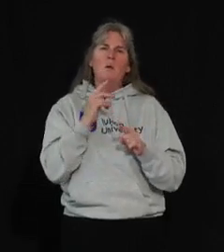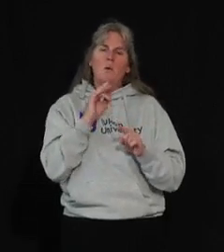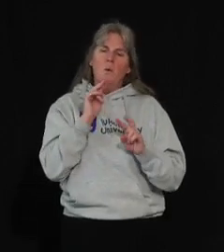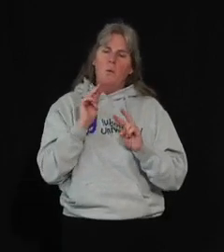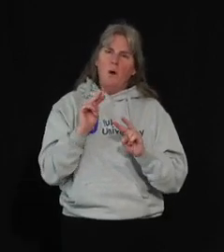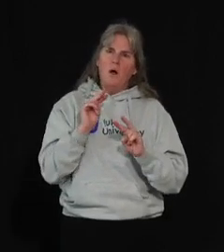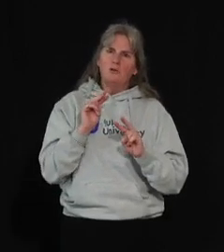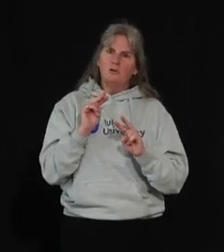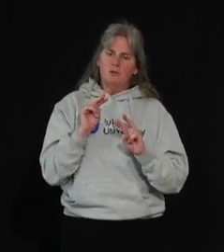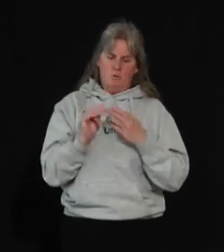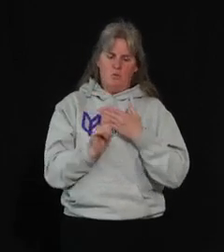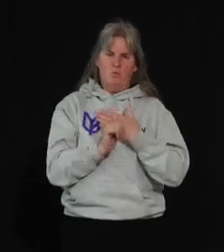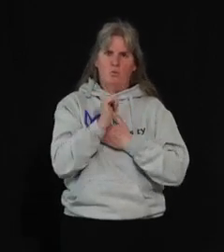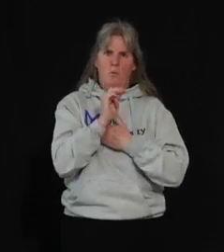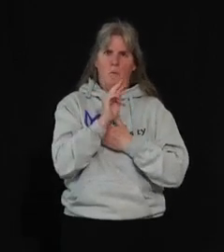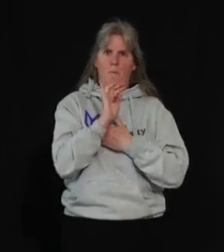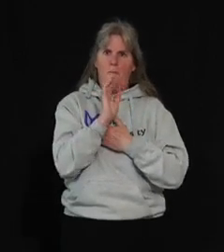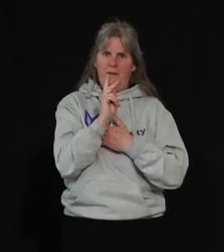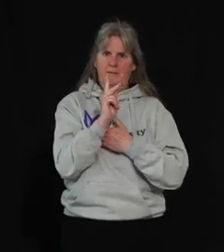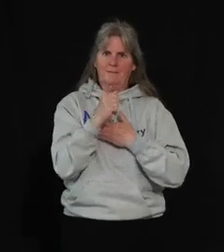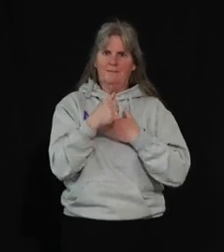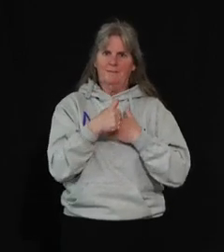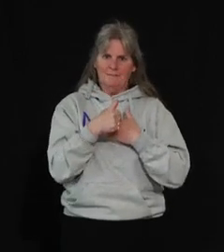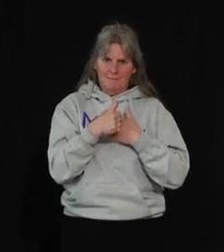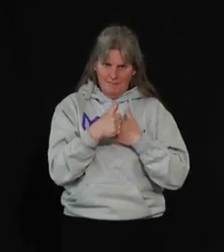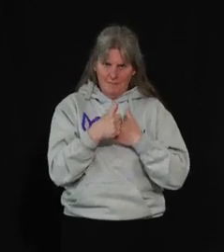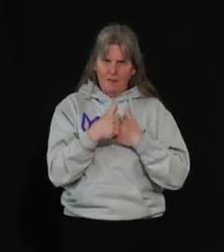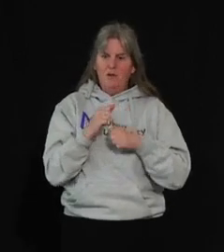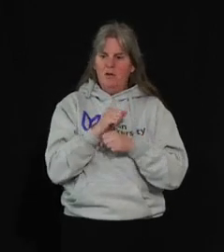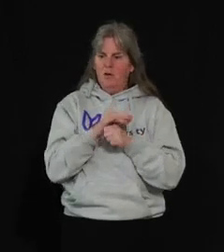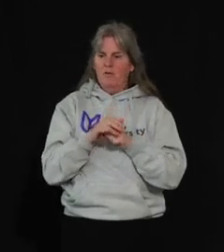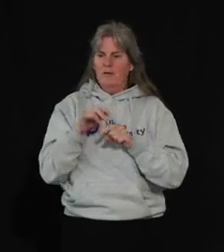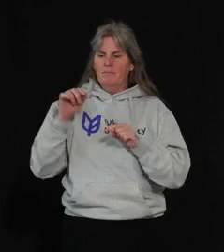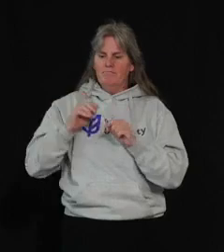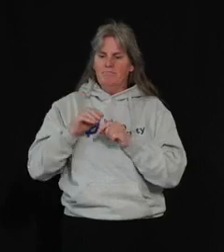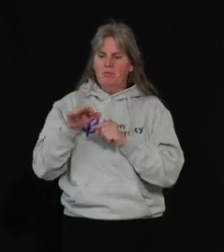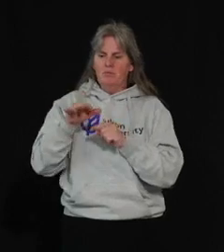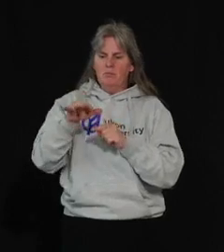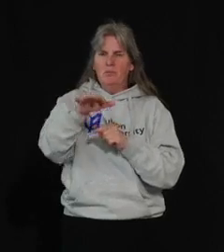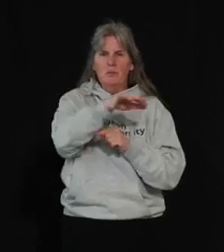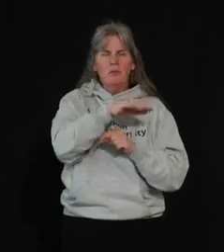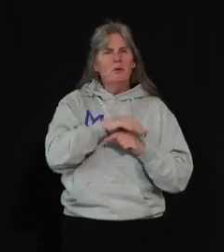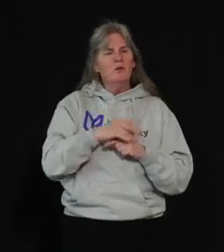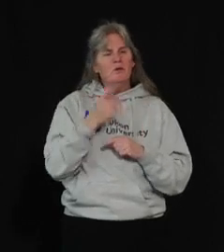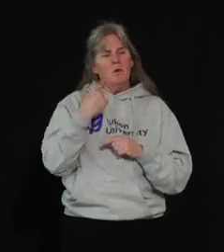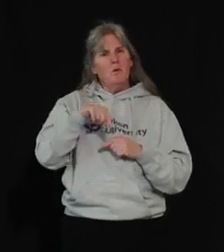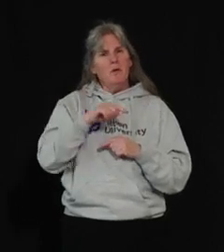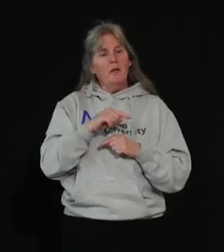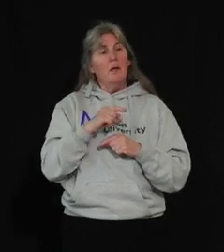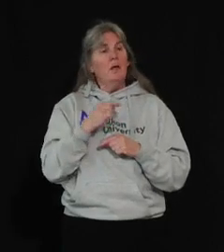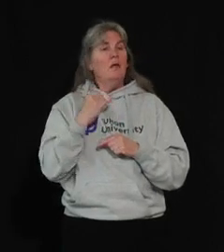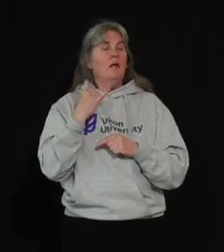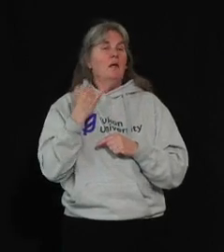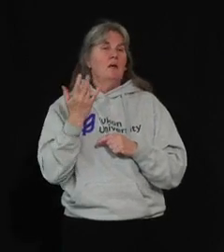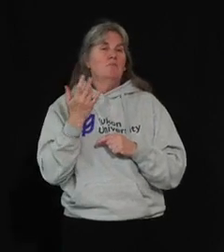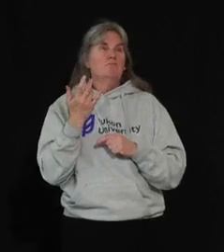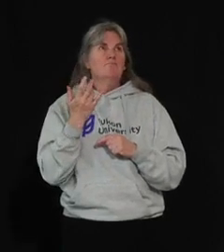continually based on the risk of COVID circulation. So we are not really going to be